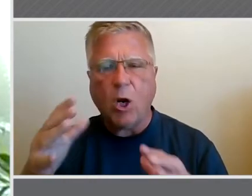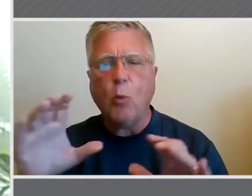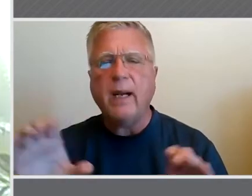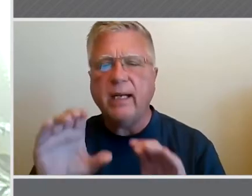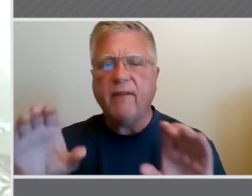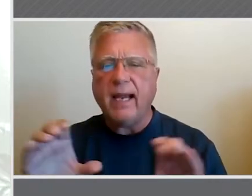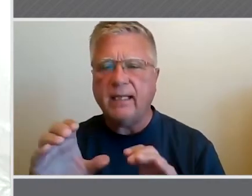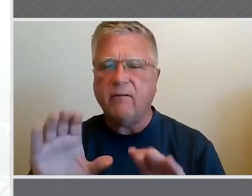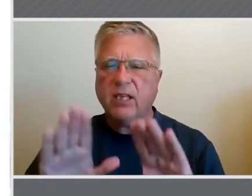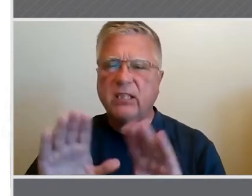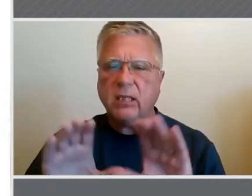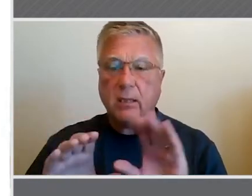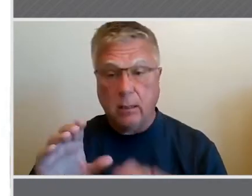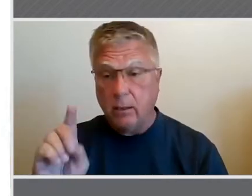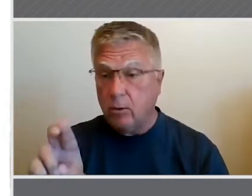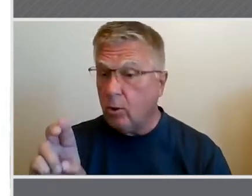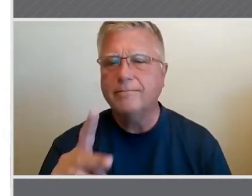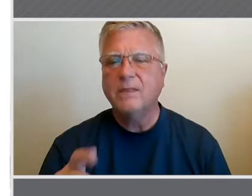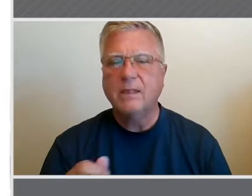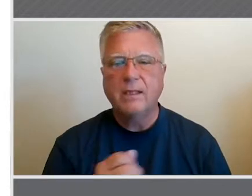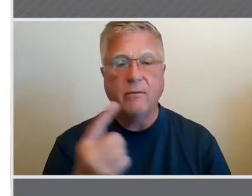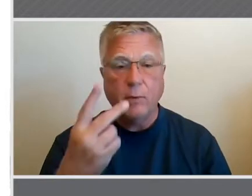Dr Hammond doing share your screen.